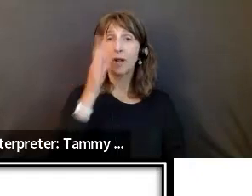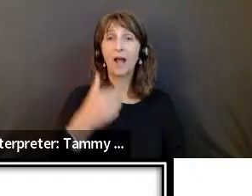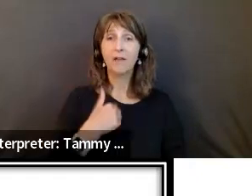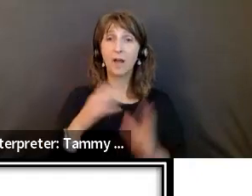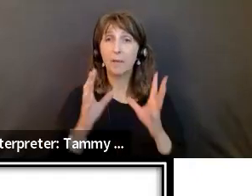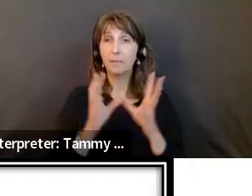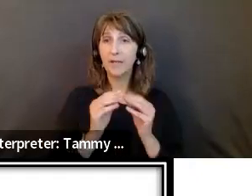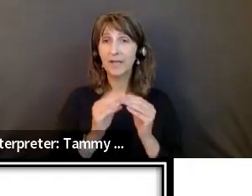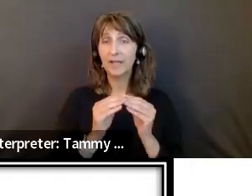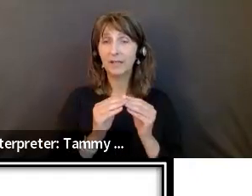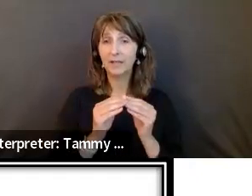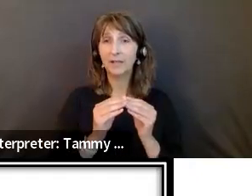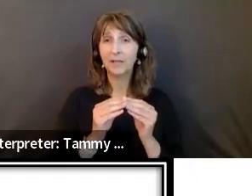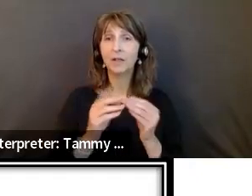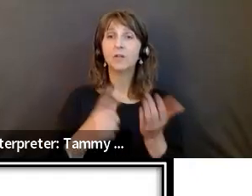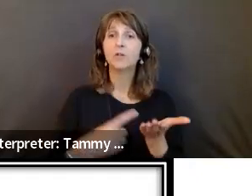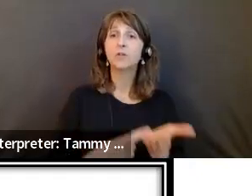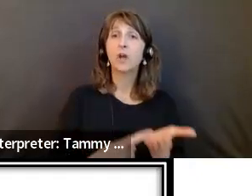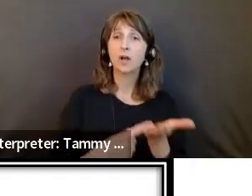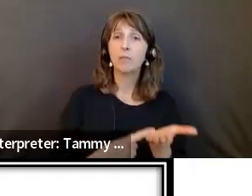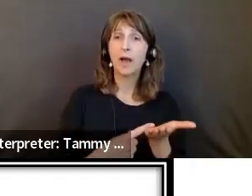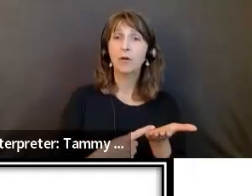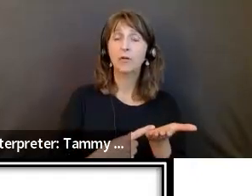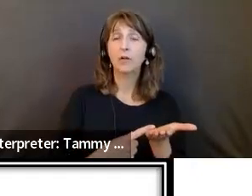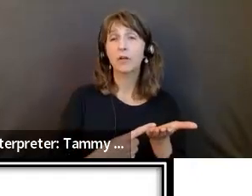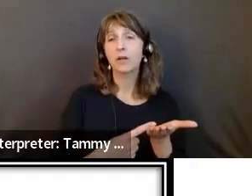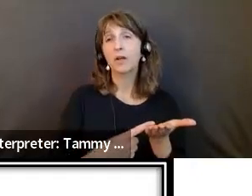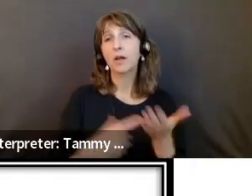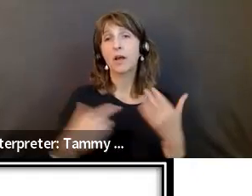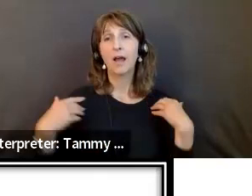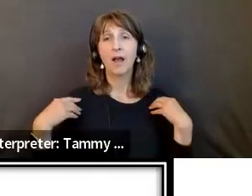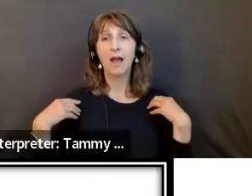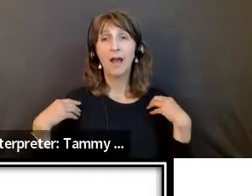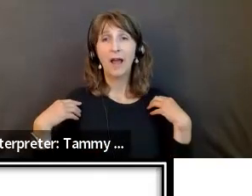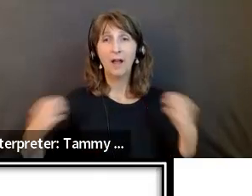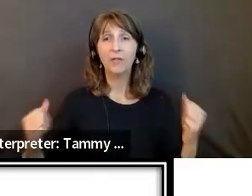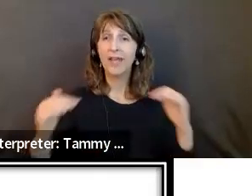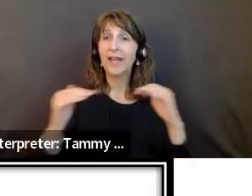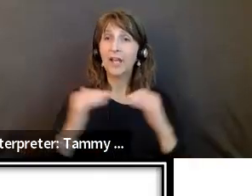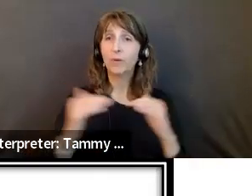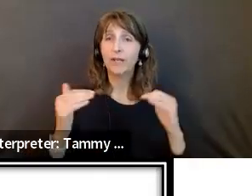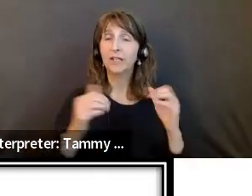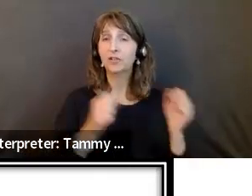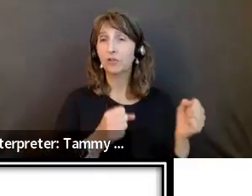And, how to develop strategies that address. Health equity. An example of some of the things we'll be looking at during some of the upcoming meetings are a graduation rates and suspension rates.